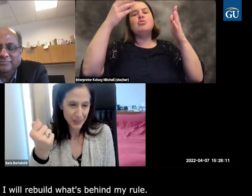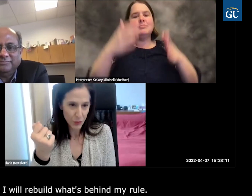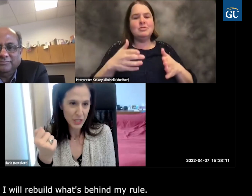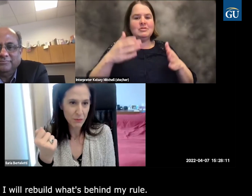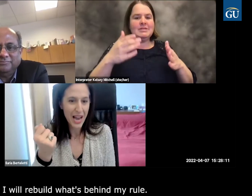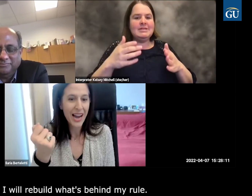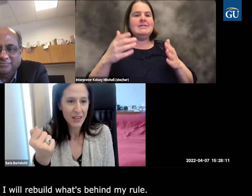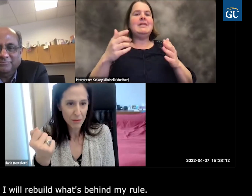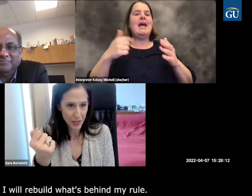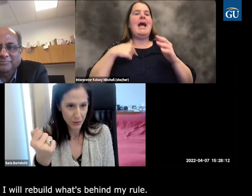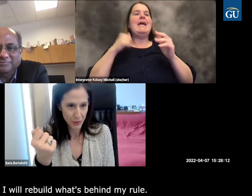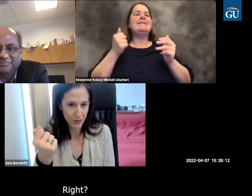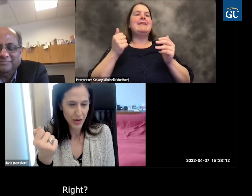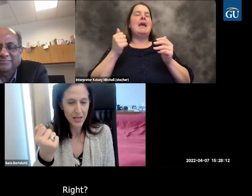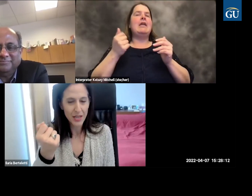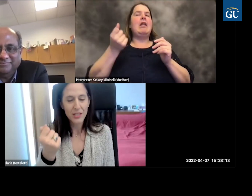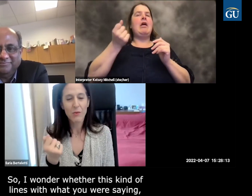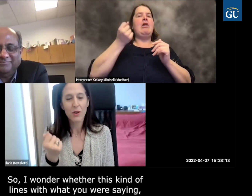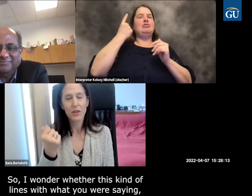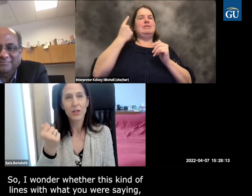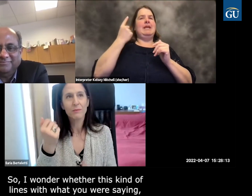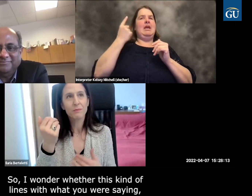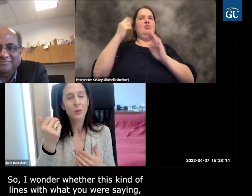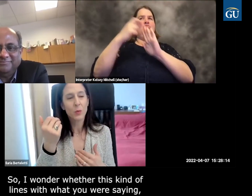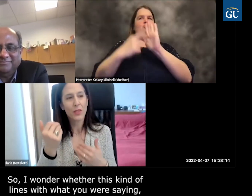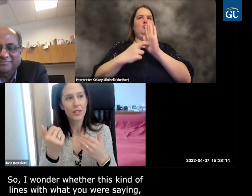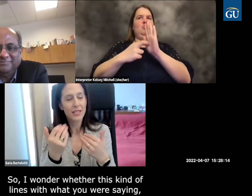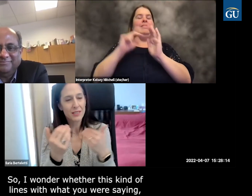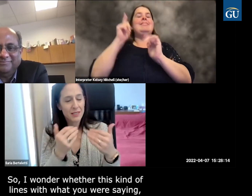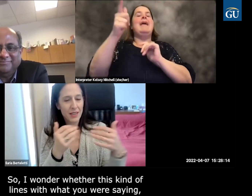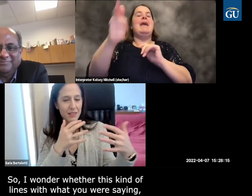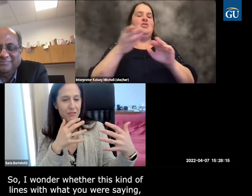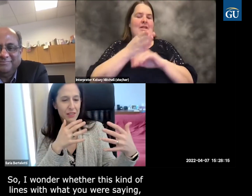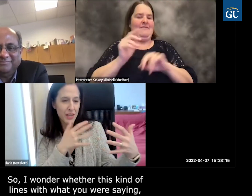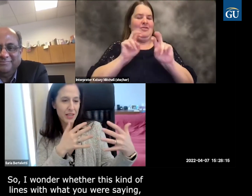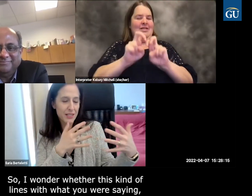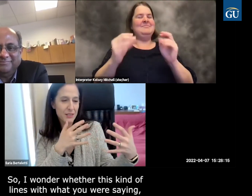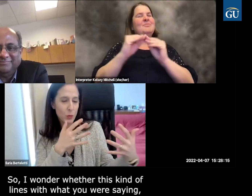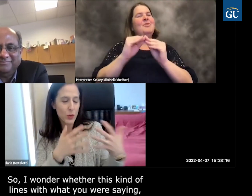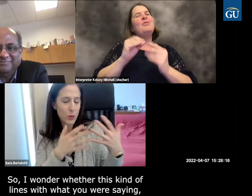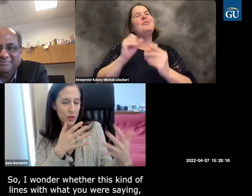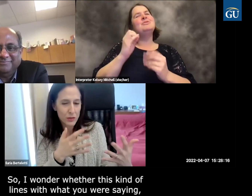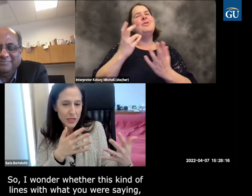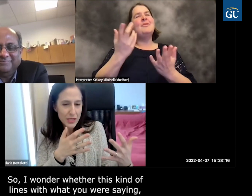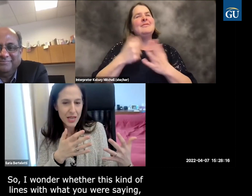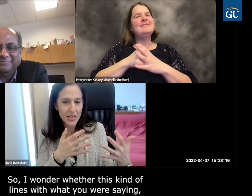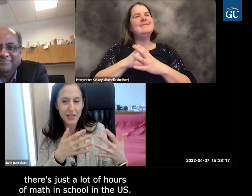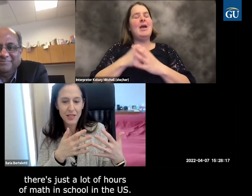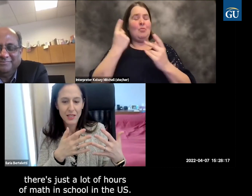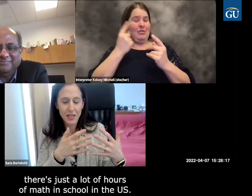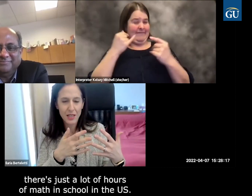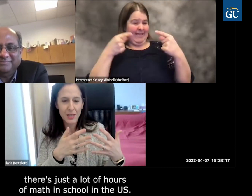what's behind my rule right so i wonder whether this kind of lines with what